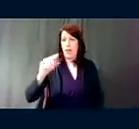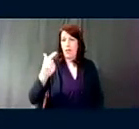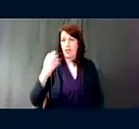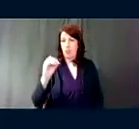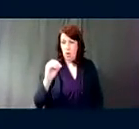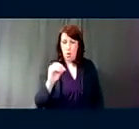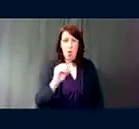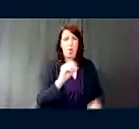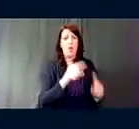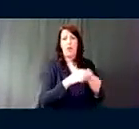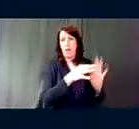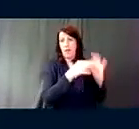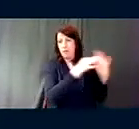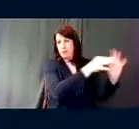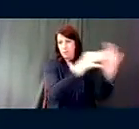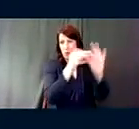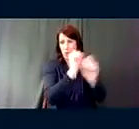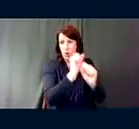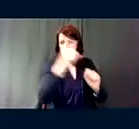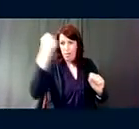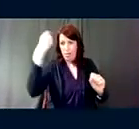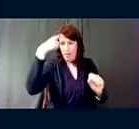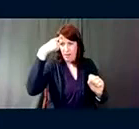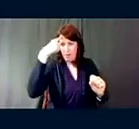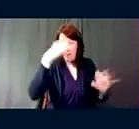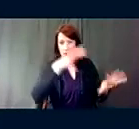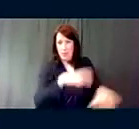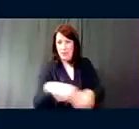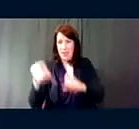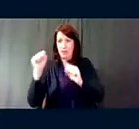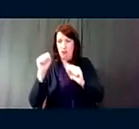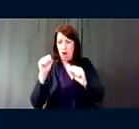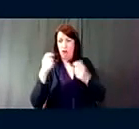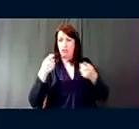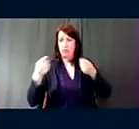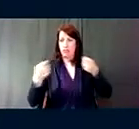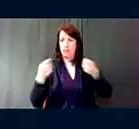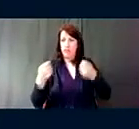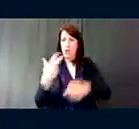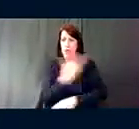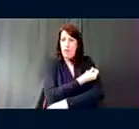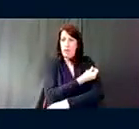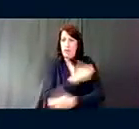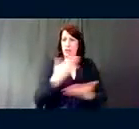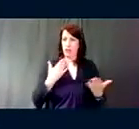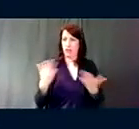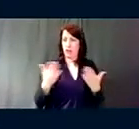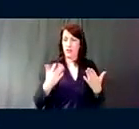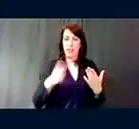IMMUNIZATION. AND WE WORKED WITH SOMEONE WHO WORKED WITH THE GOVERNMENT TO TAKE CHARGE OF THE IMMUNIZATION